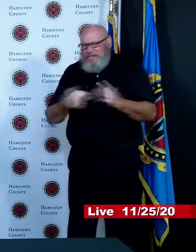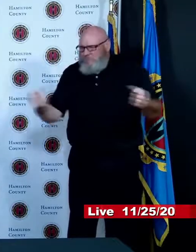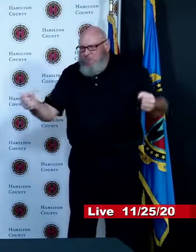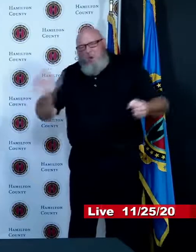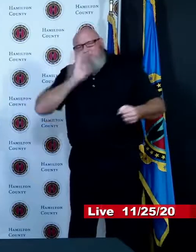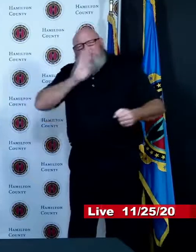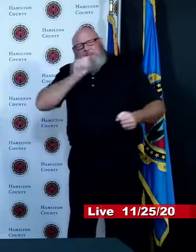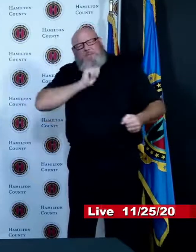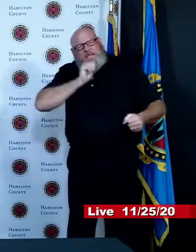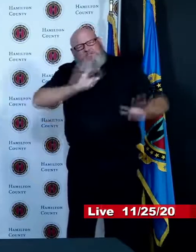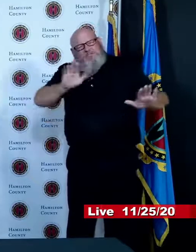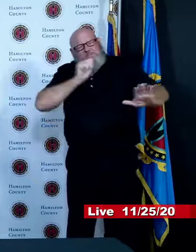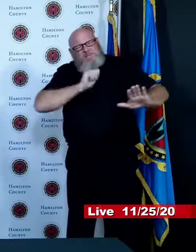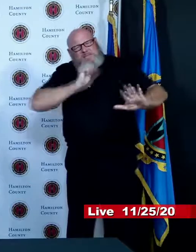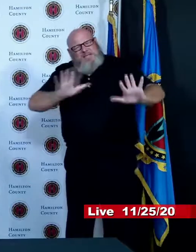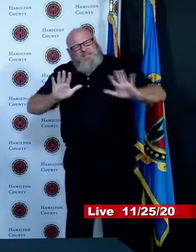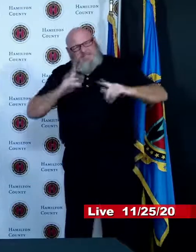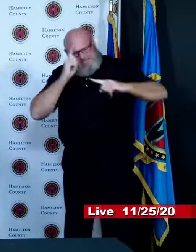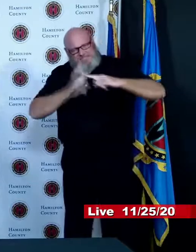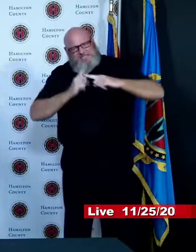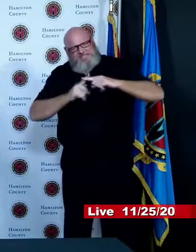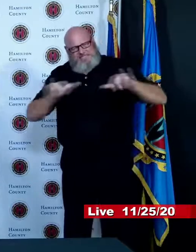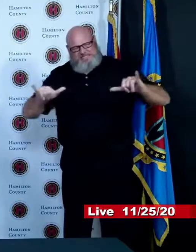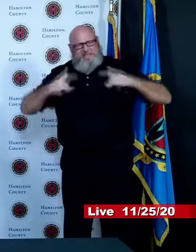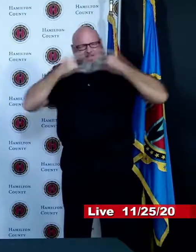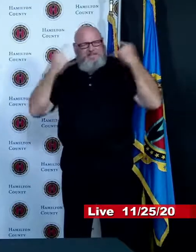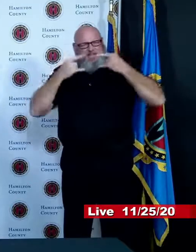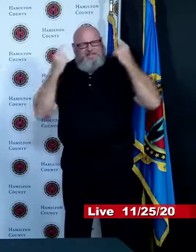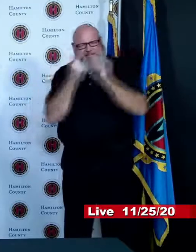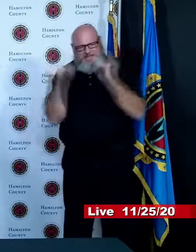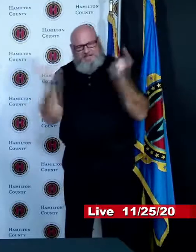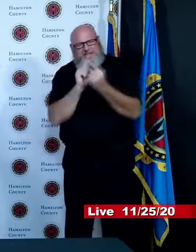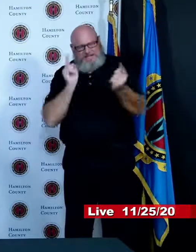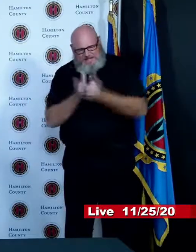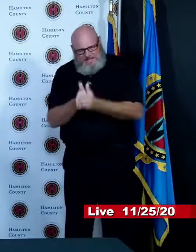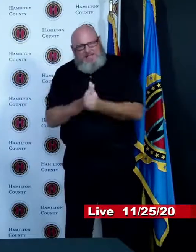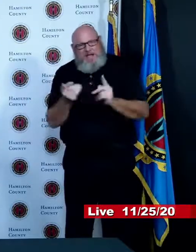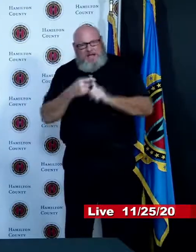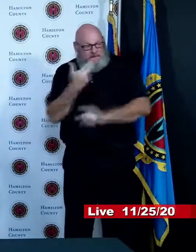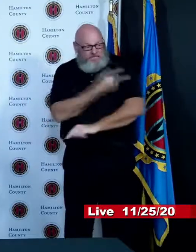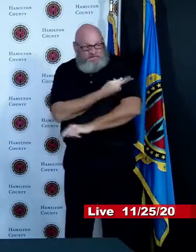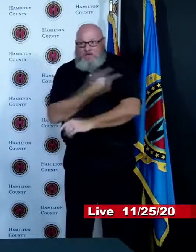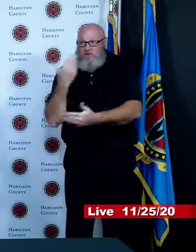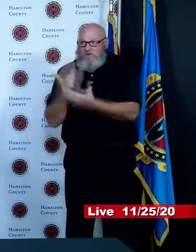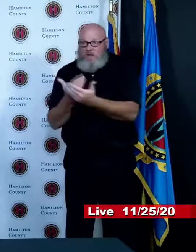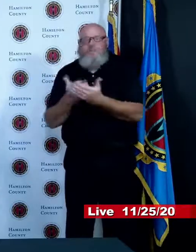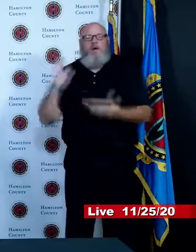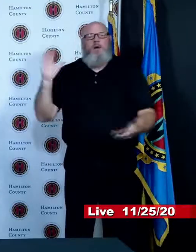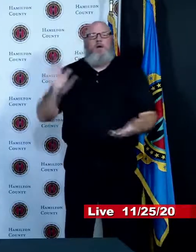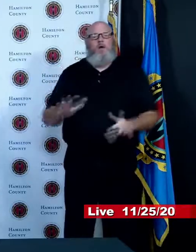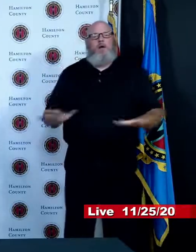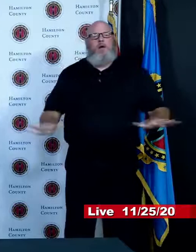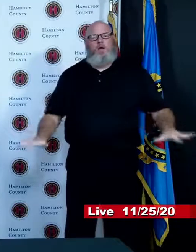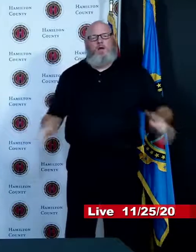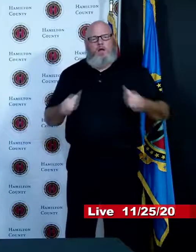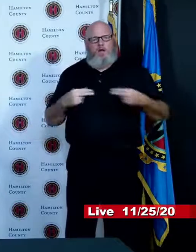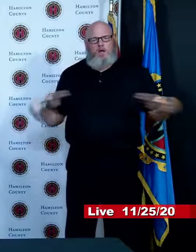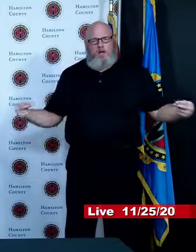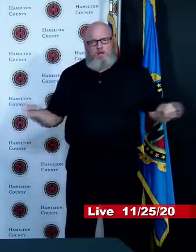of months and and I really hope we'll be in a better spot later in 2021 either of you know what